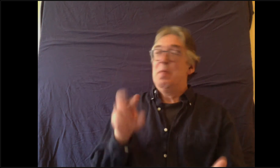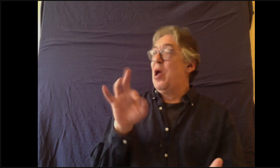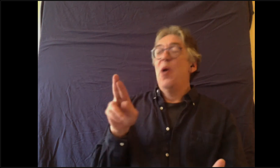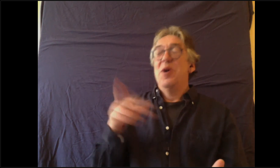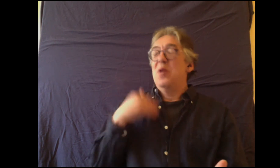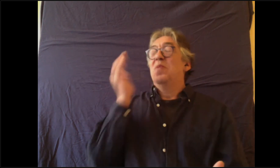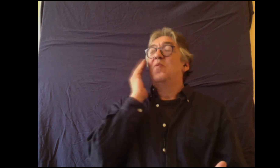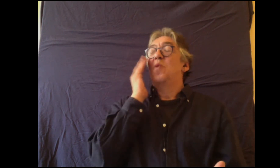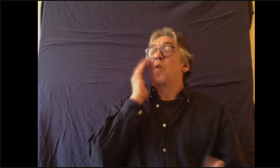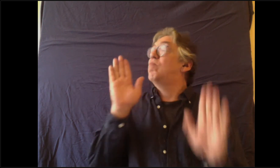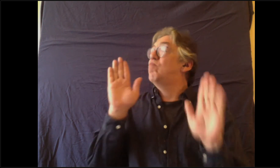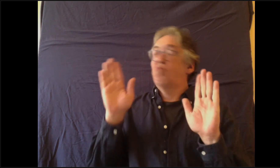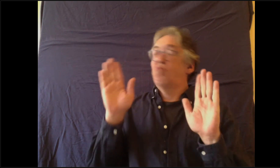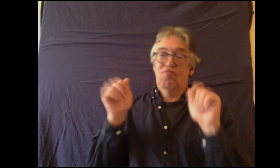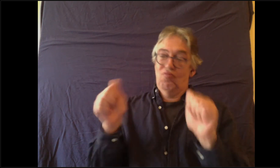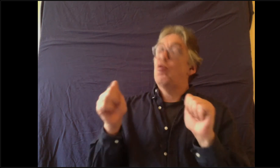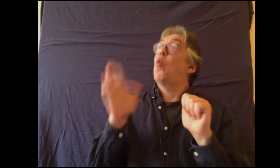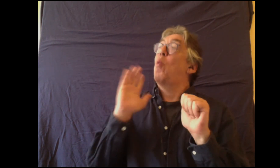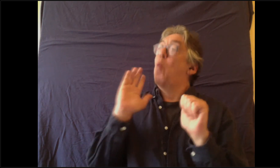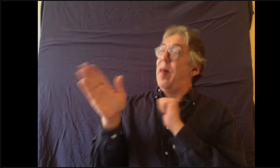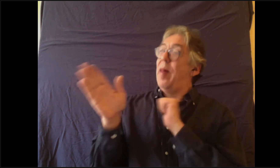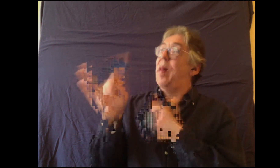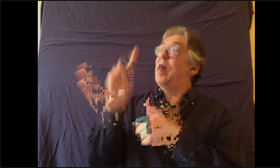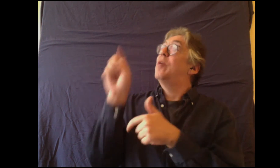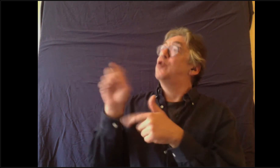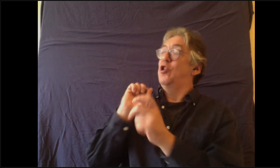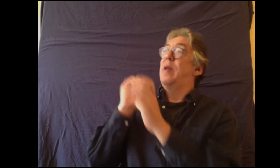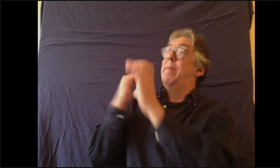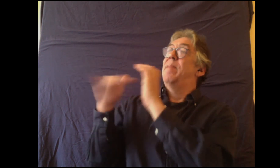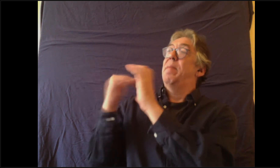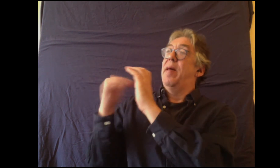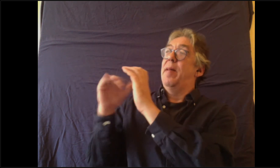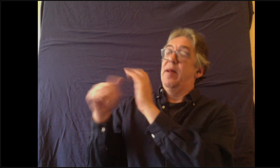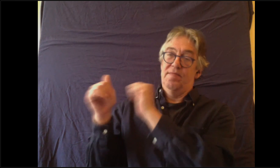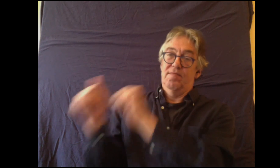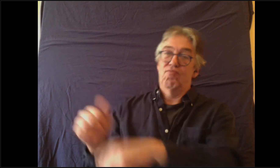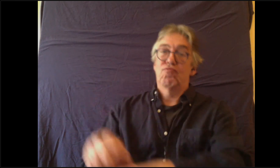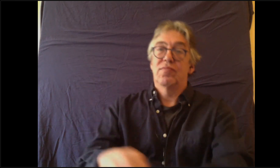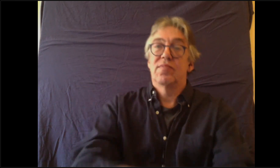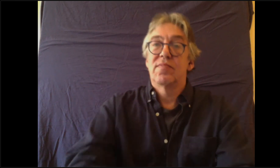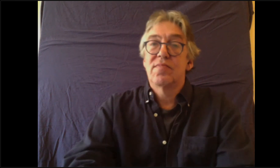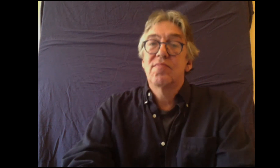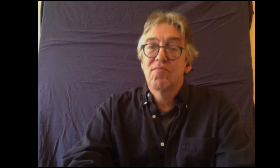We'll send you the questions if we haven't gotten all the answers.